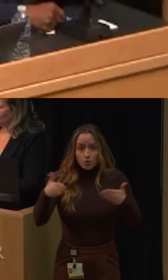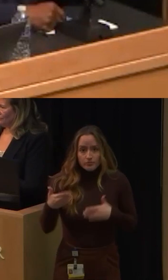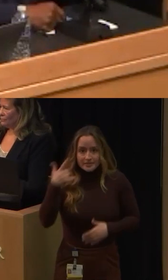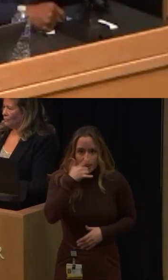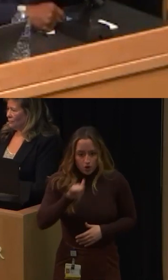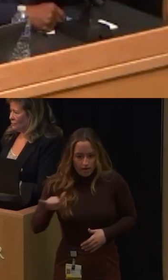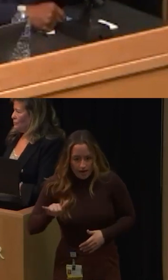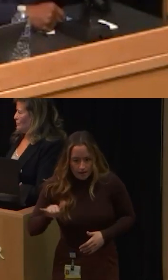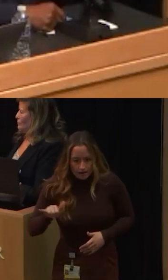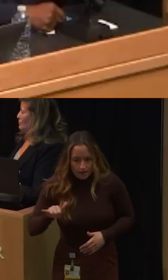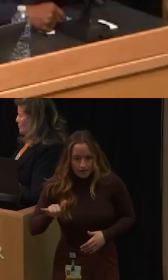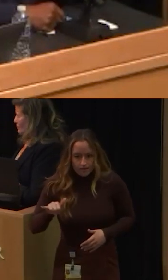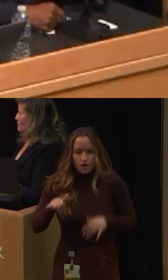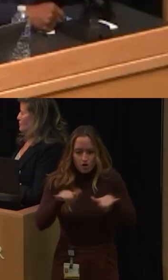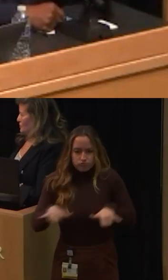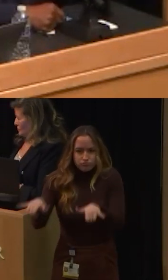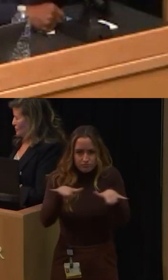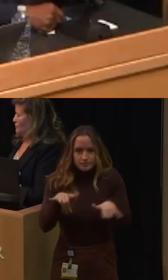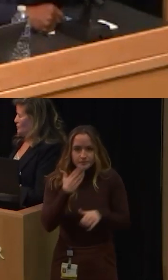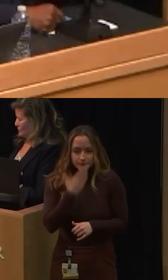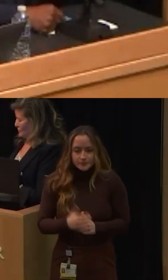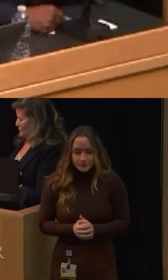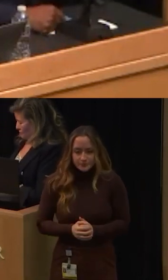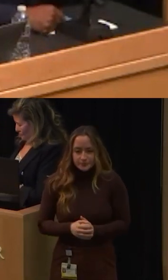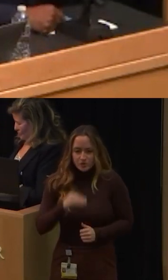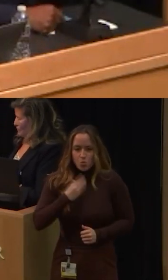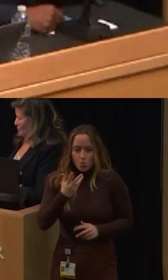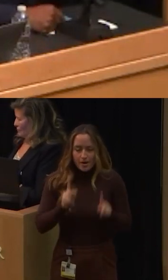to self-reinforcing, back-slapping,